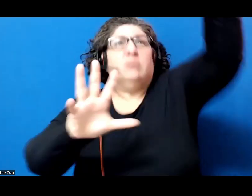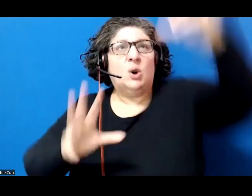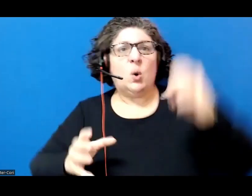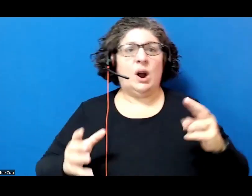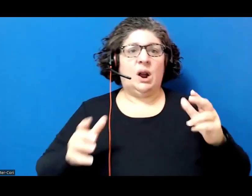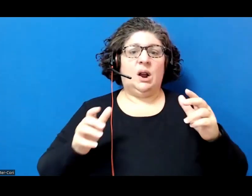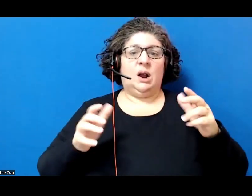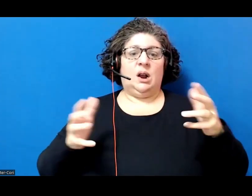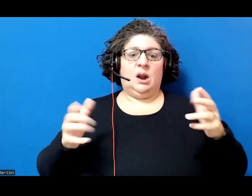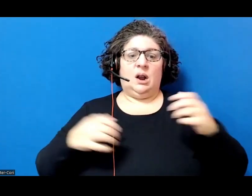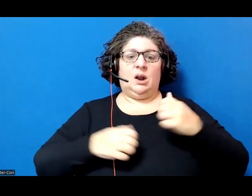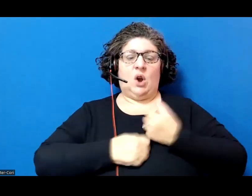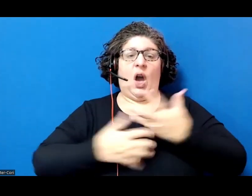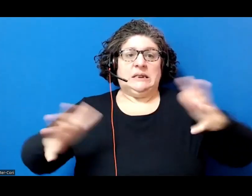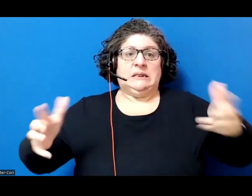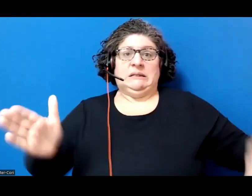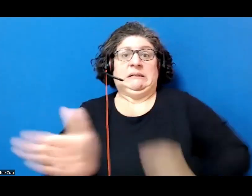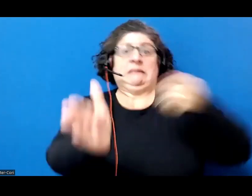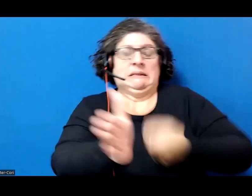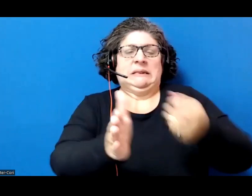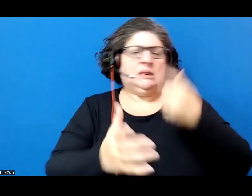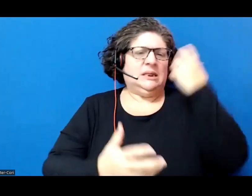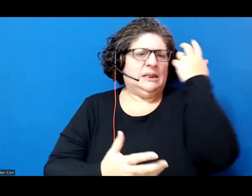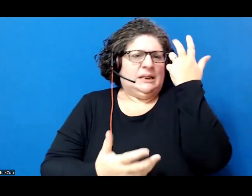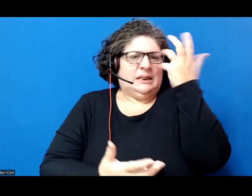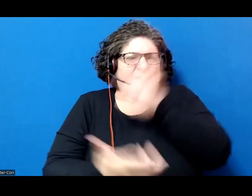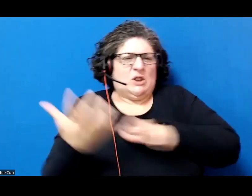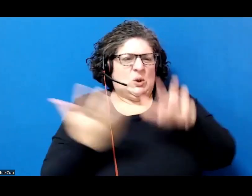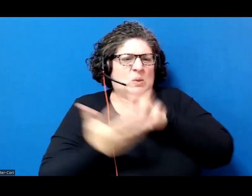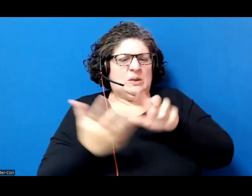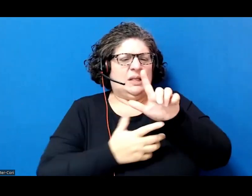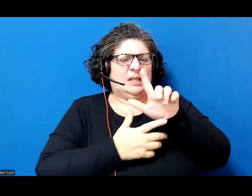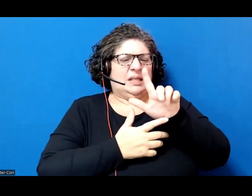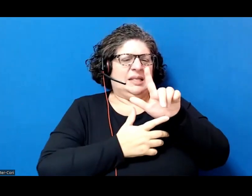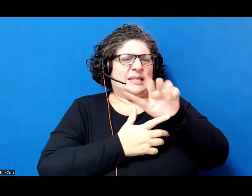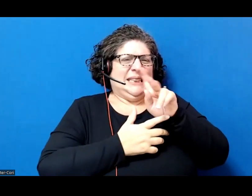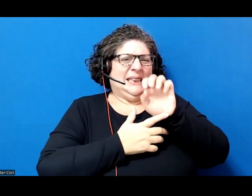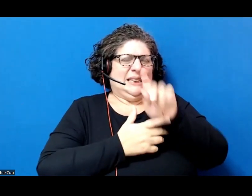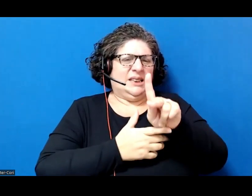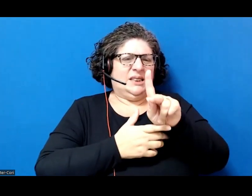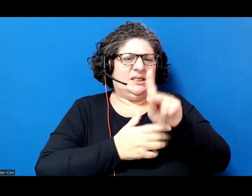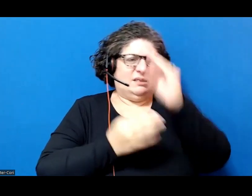It's very confusing.Leak.